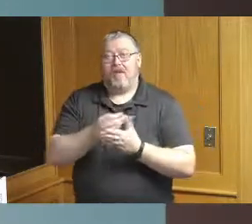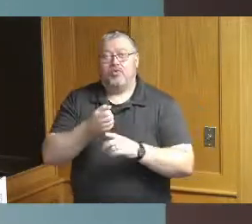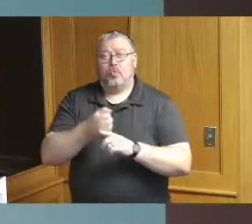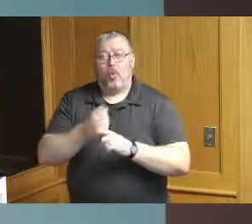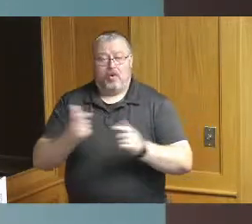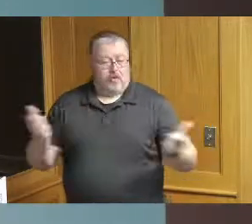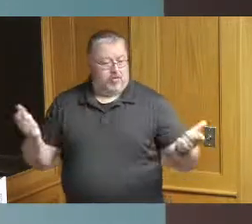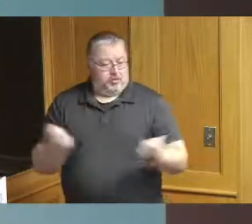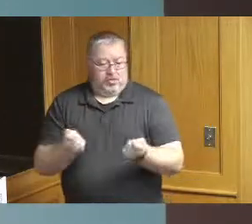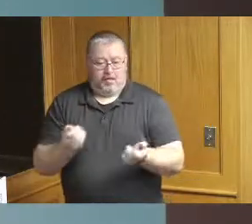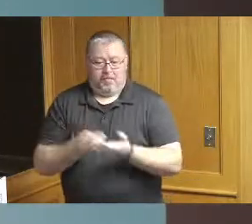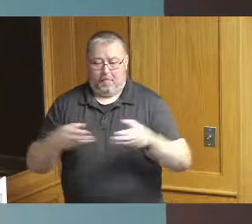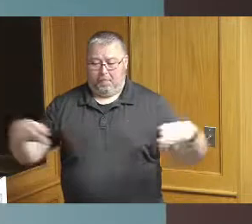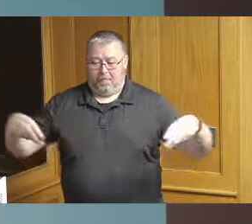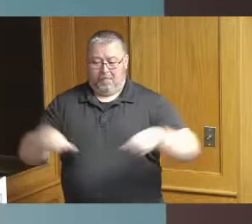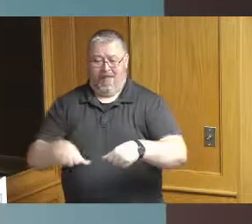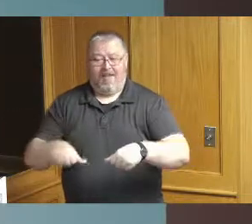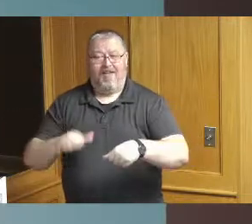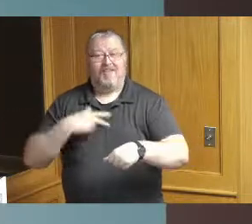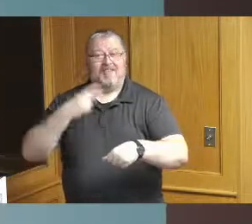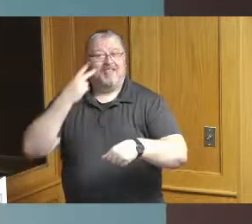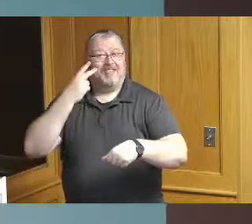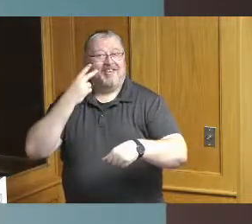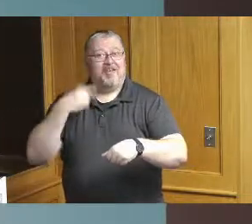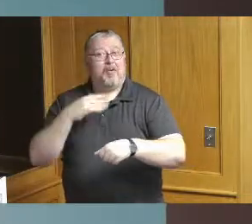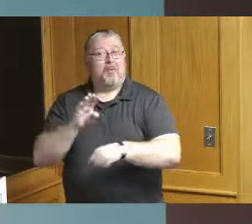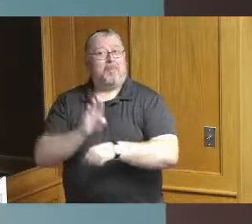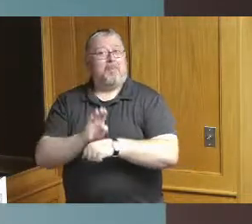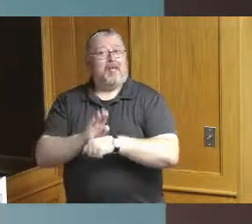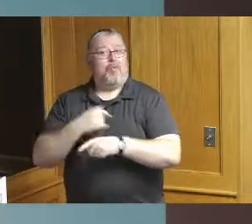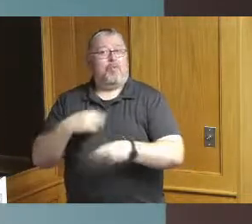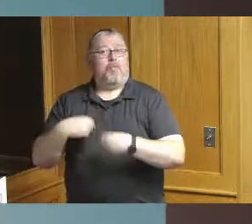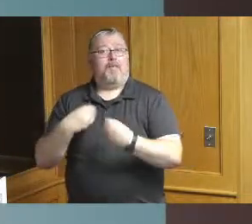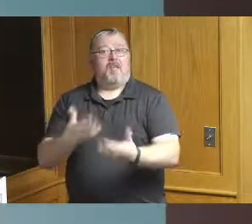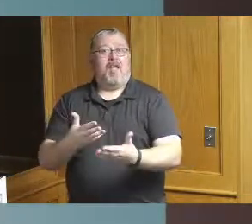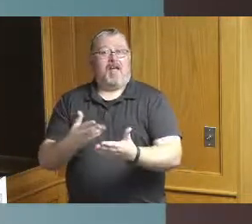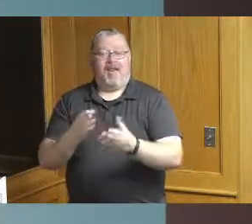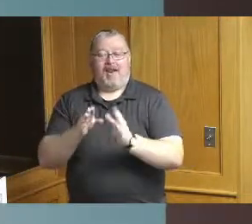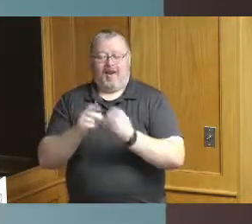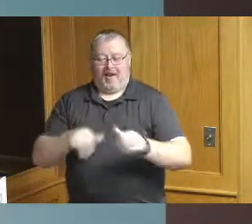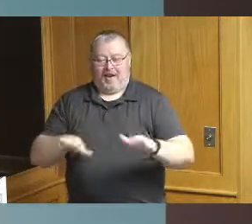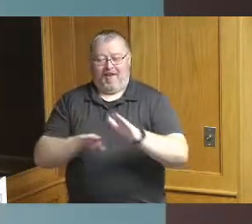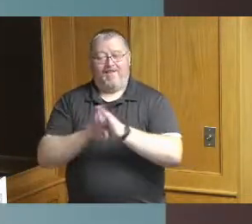line is we are in the in the business of providing land development and infrastructure management